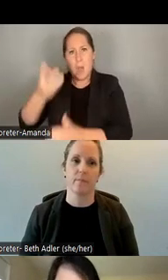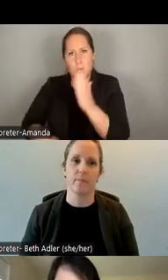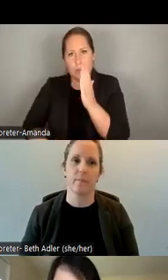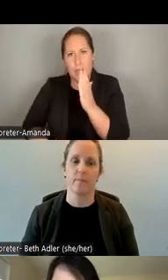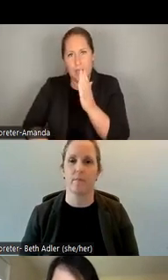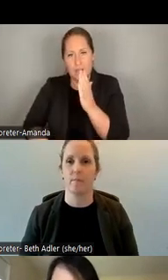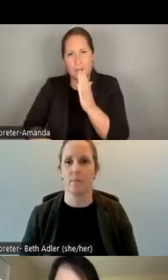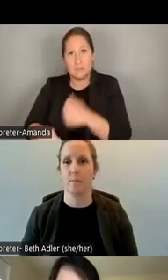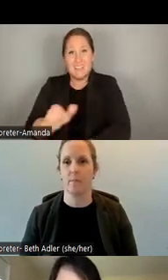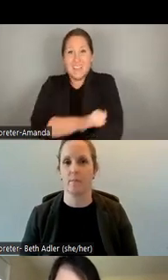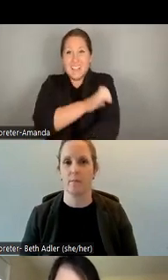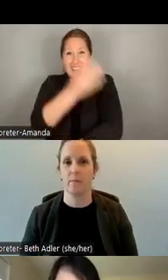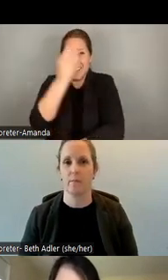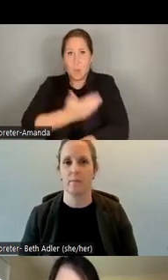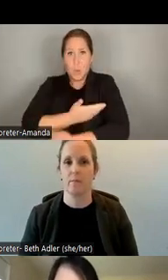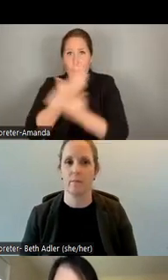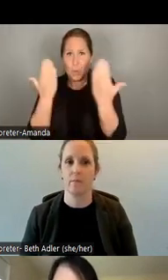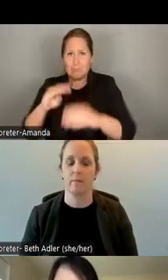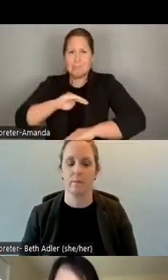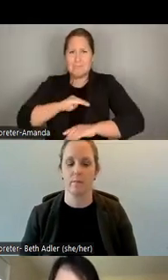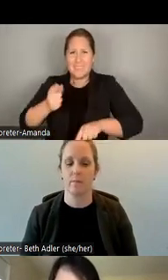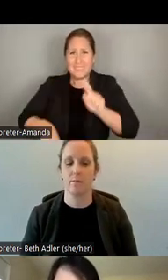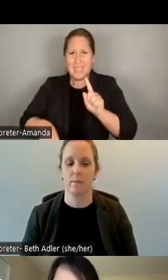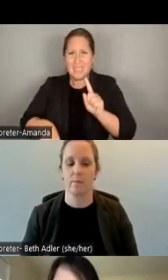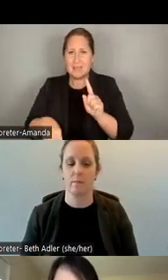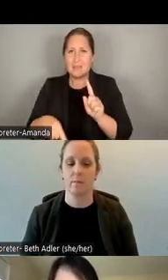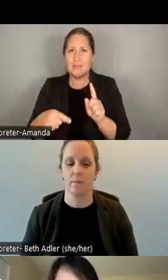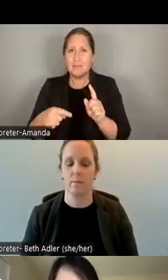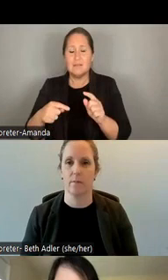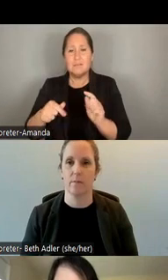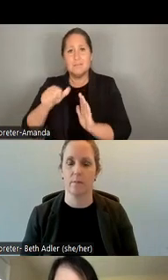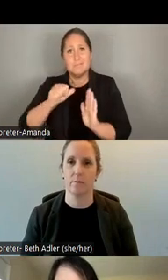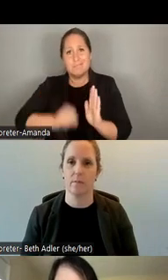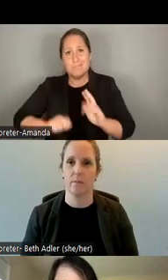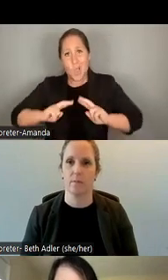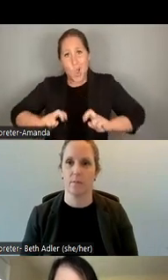the person died from because I taught autopsies often aren't prioritized for this population and